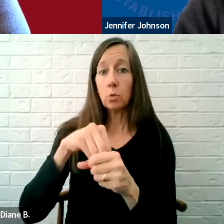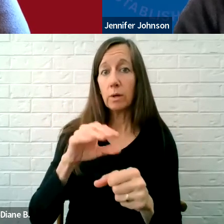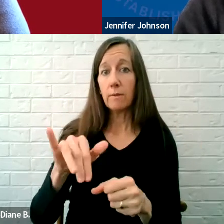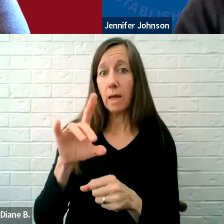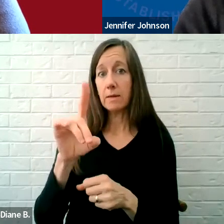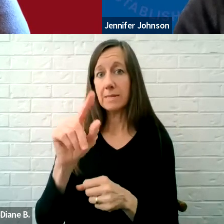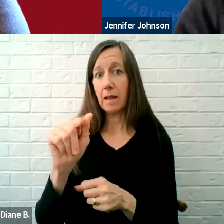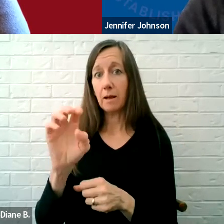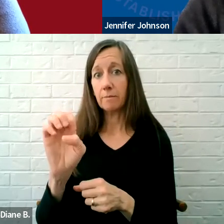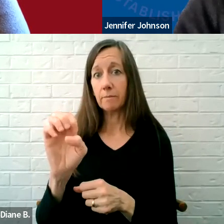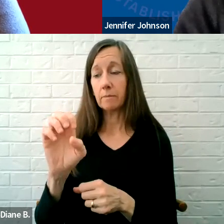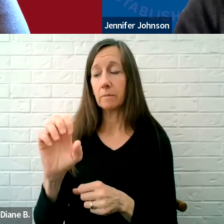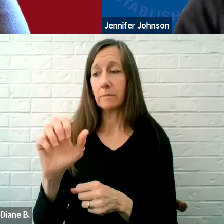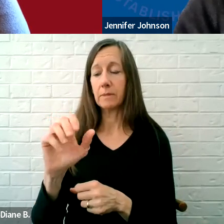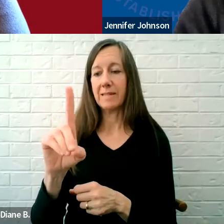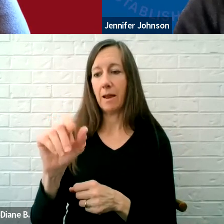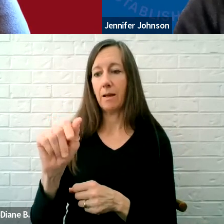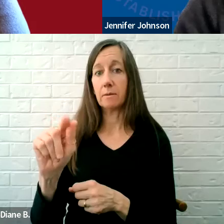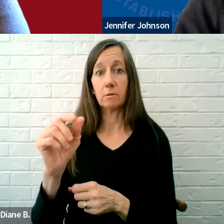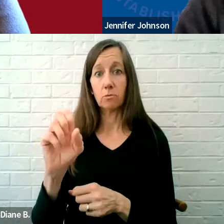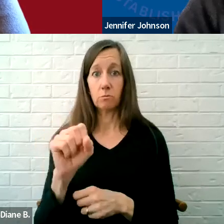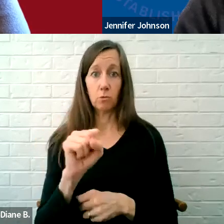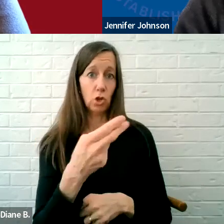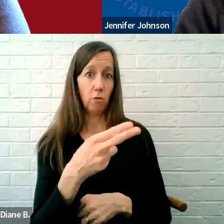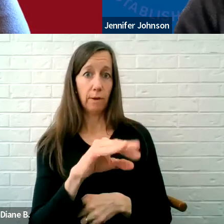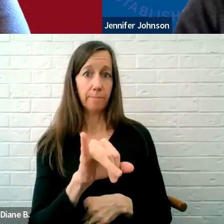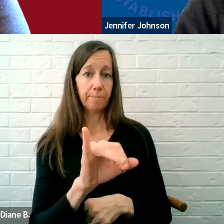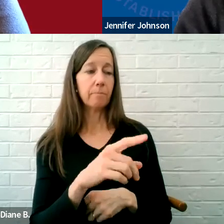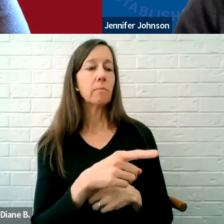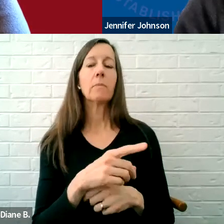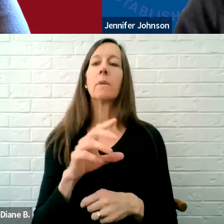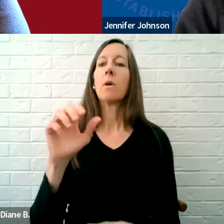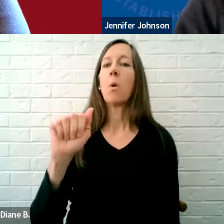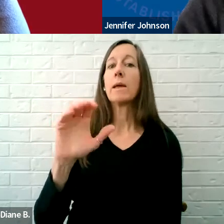It's a great question, and Acl asked the projects of national significance